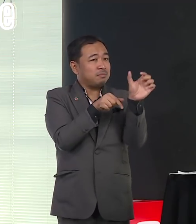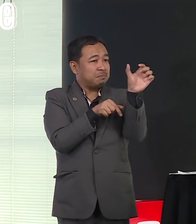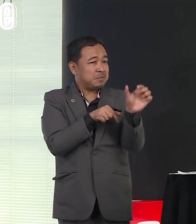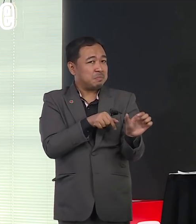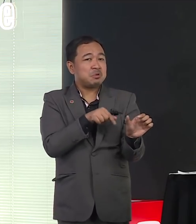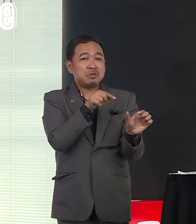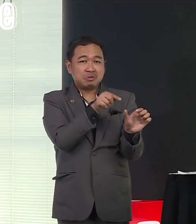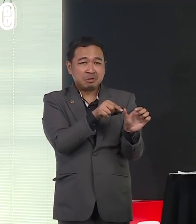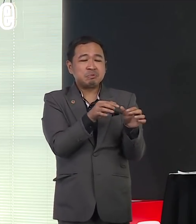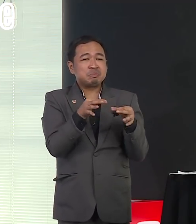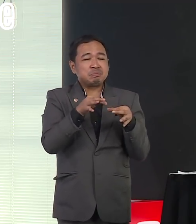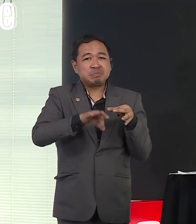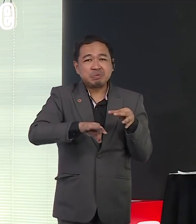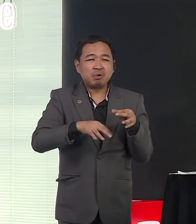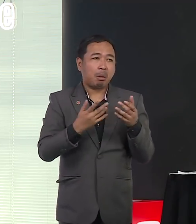this studio for YouTube.